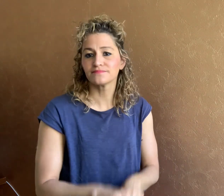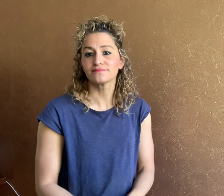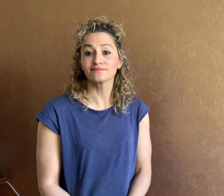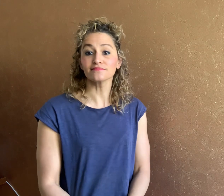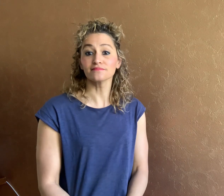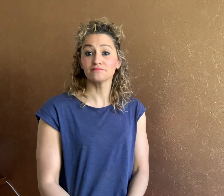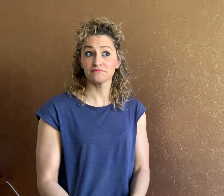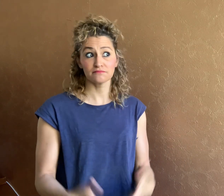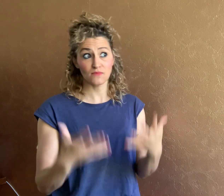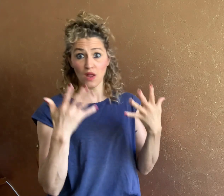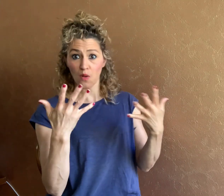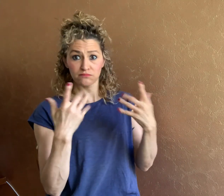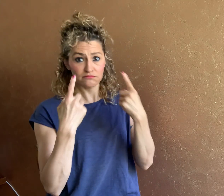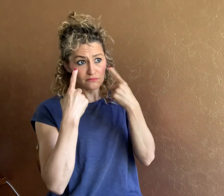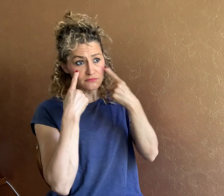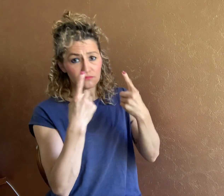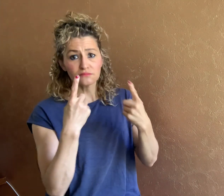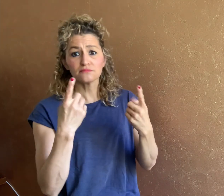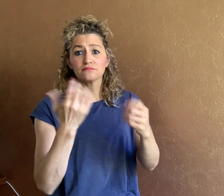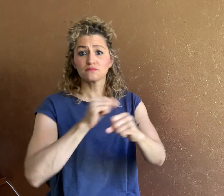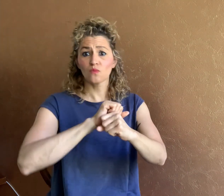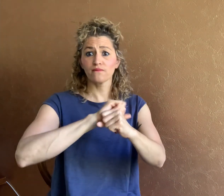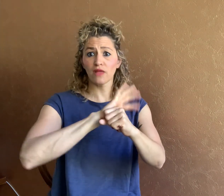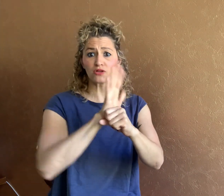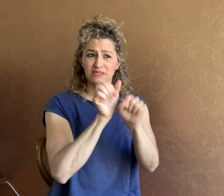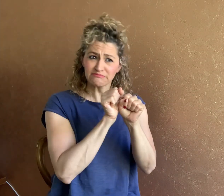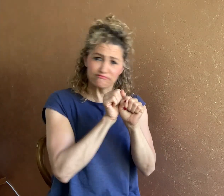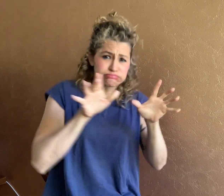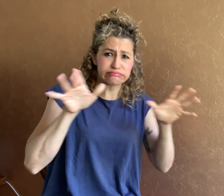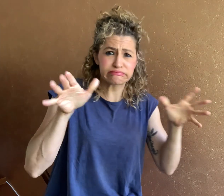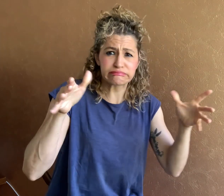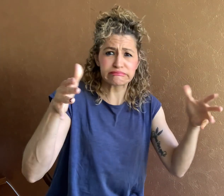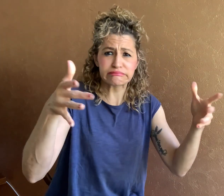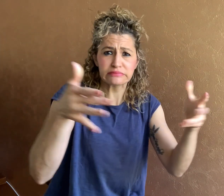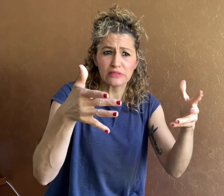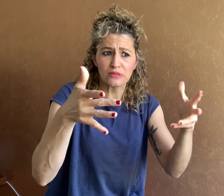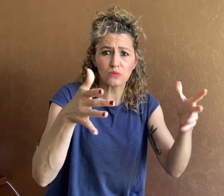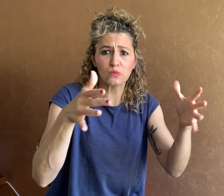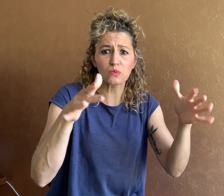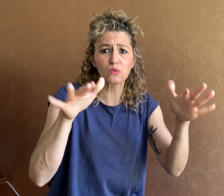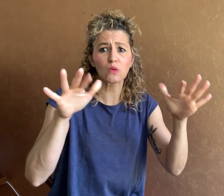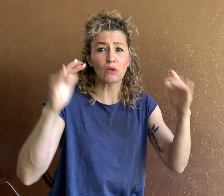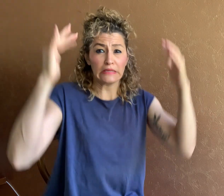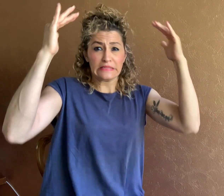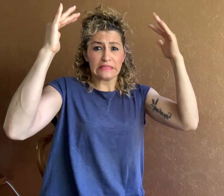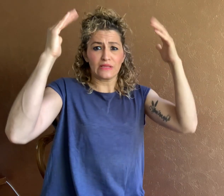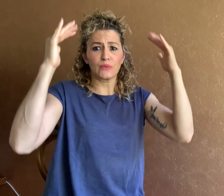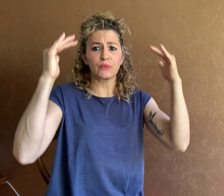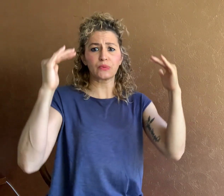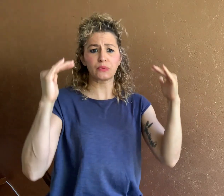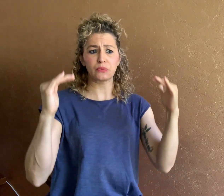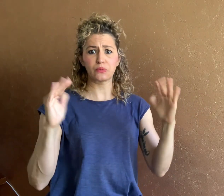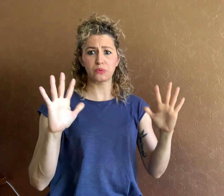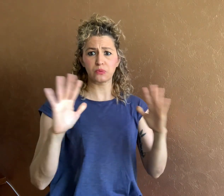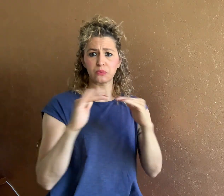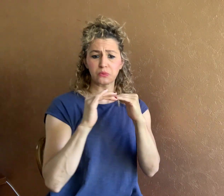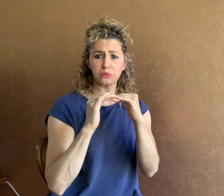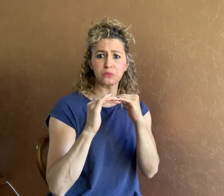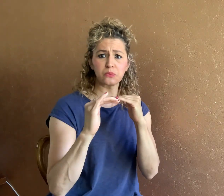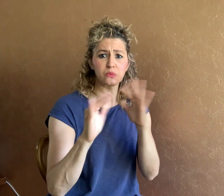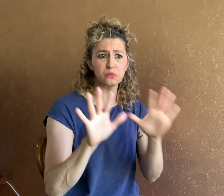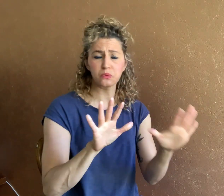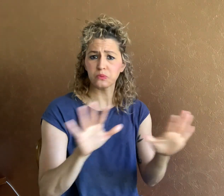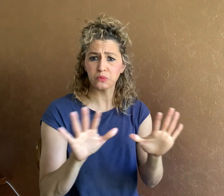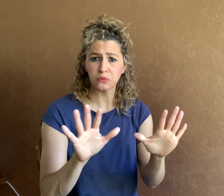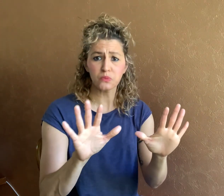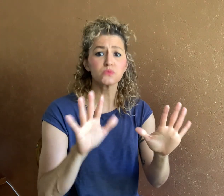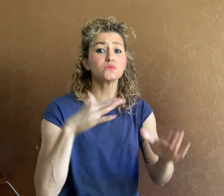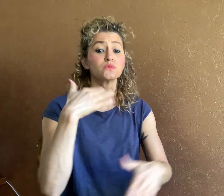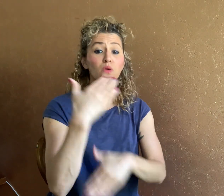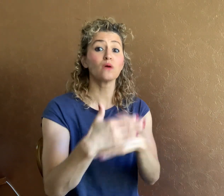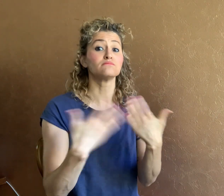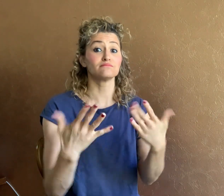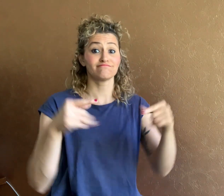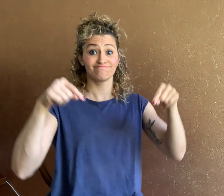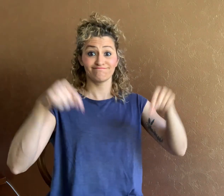The pandemic has been subsiding for a time now